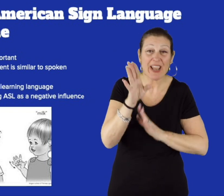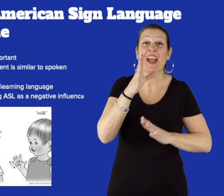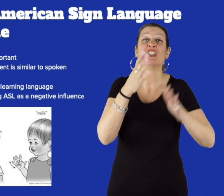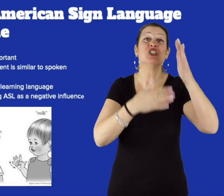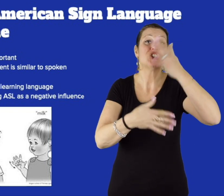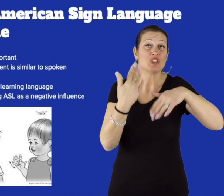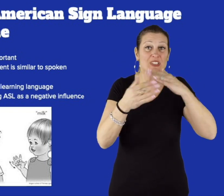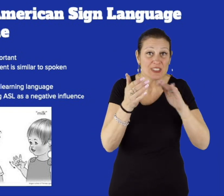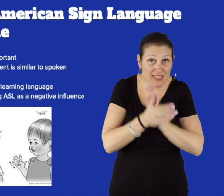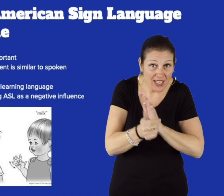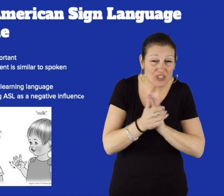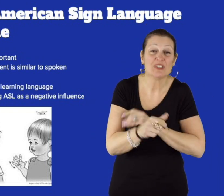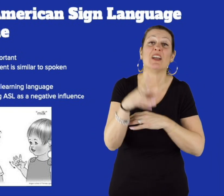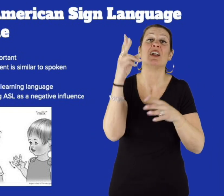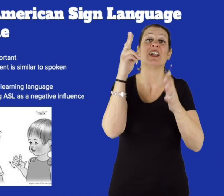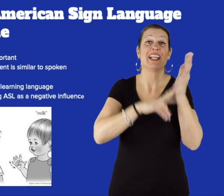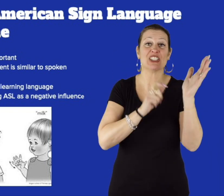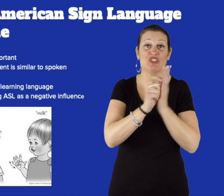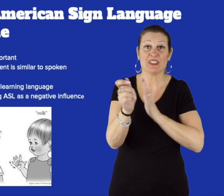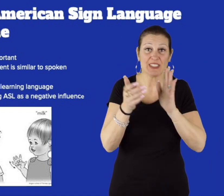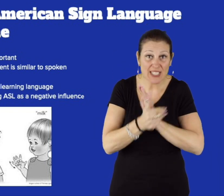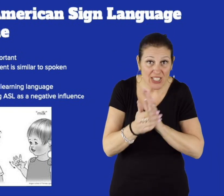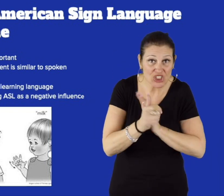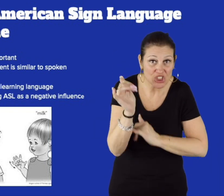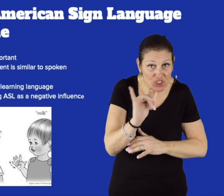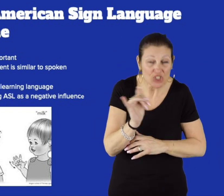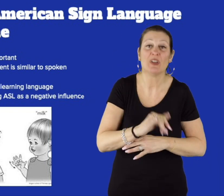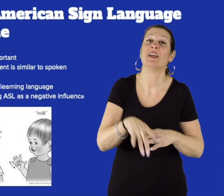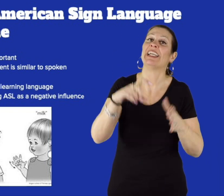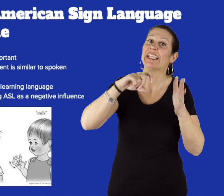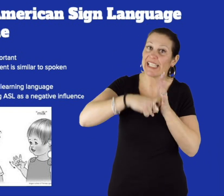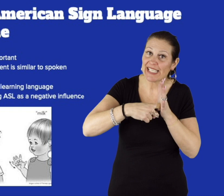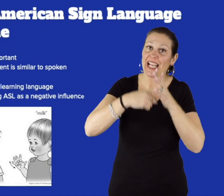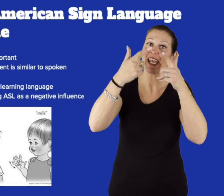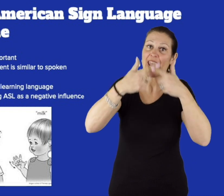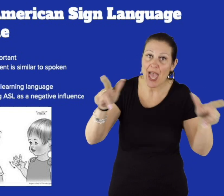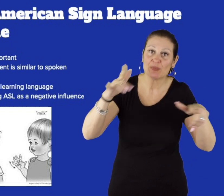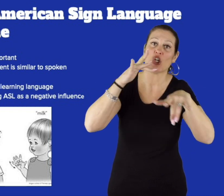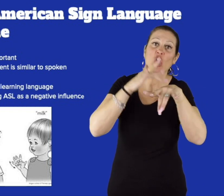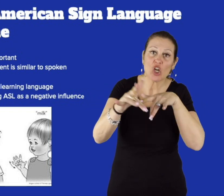as the development of their cognitive skills, social-emotional skills and even literacy skills.